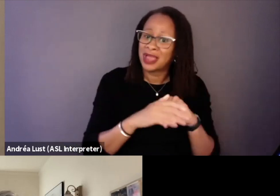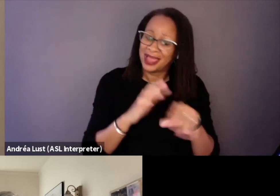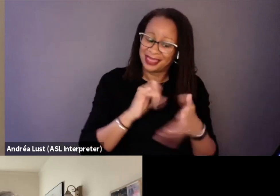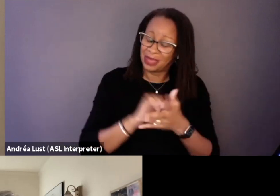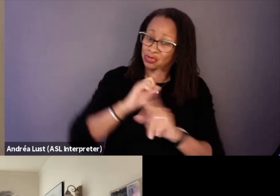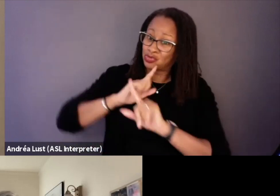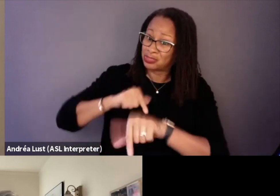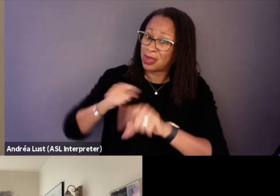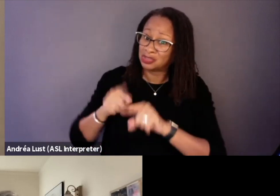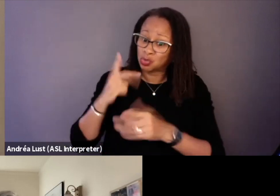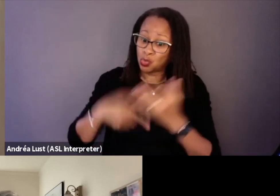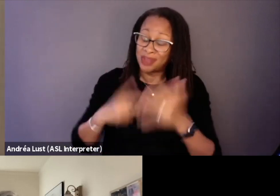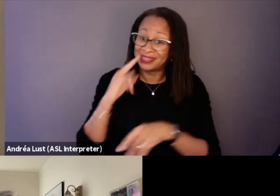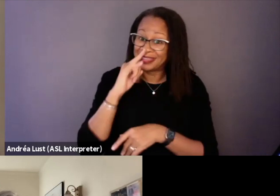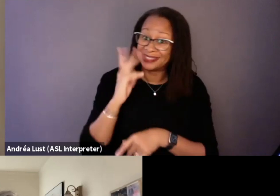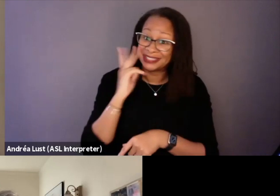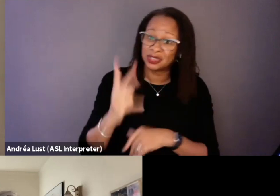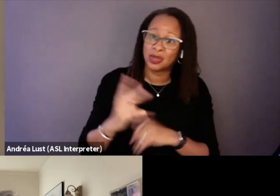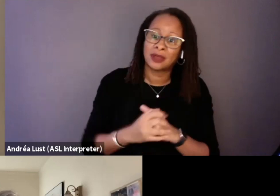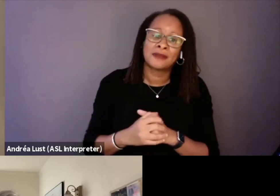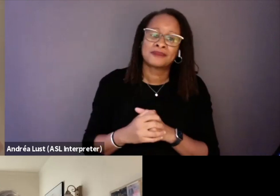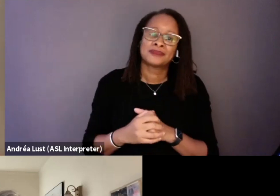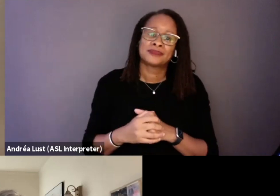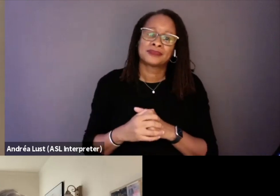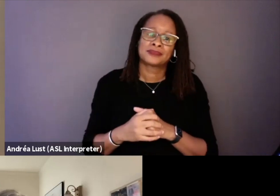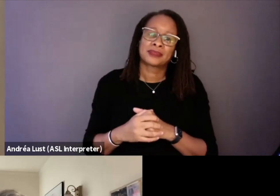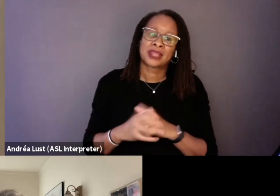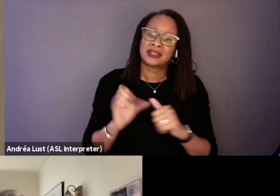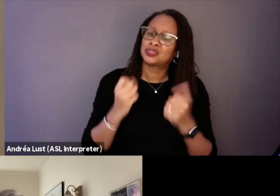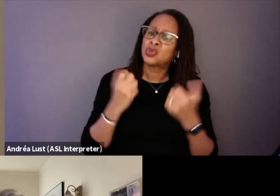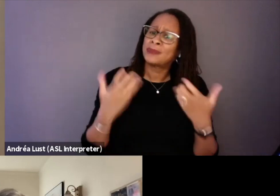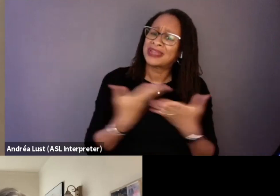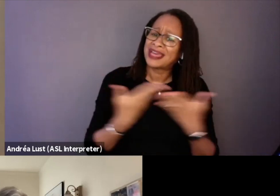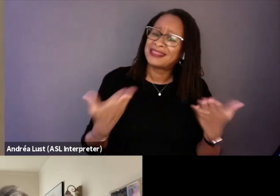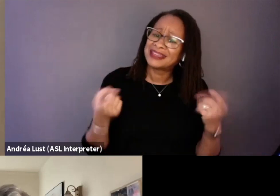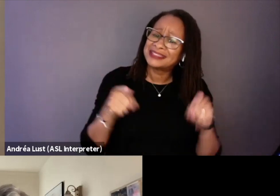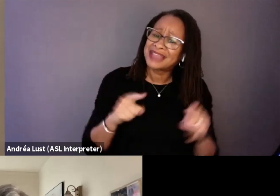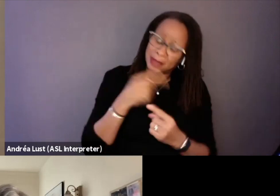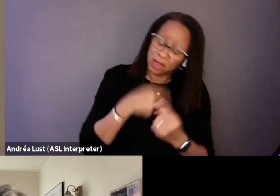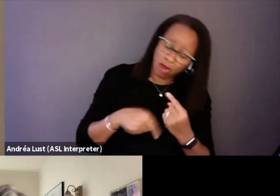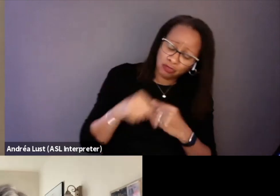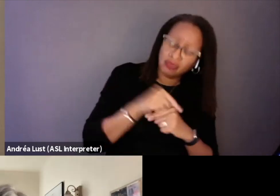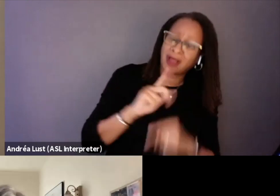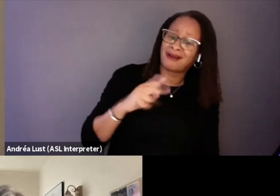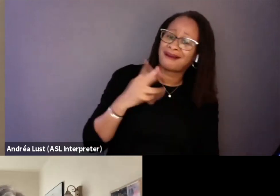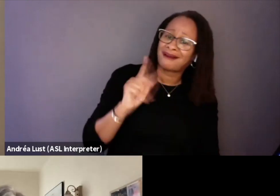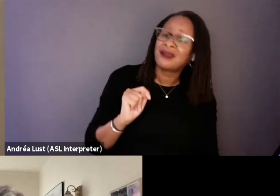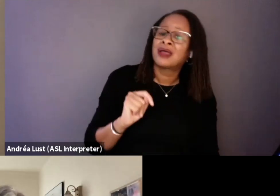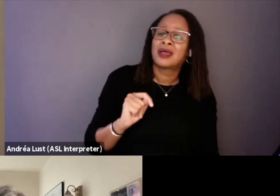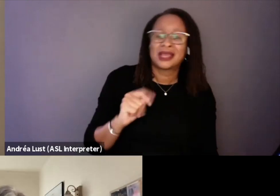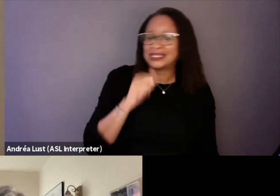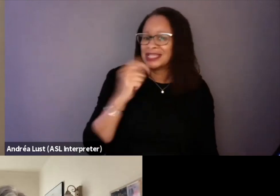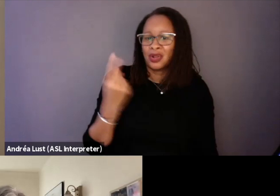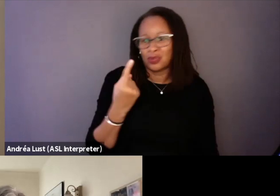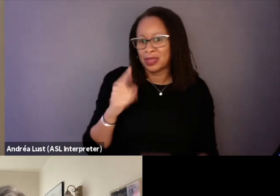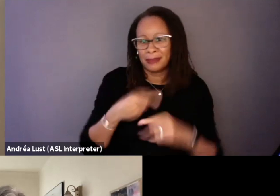So there are so many things that are happening around, it was never about pointing a finger.